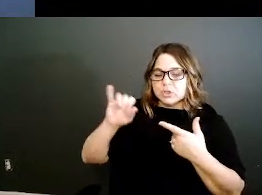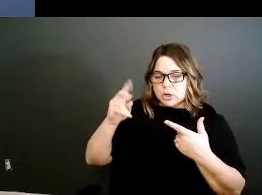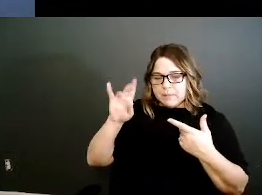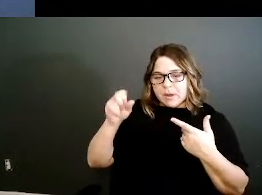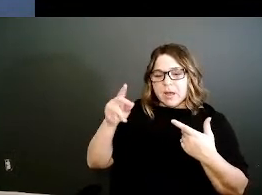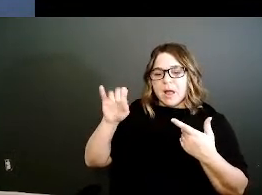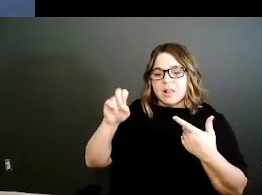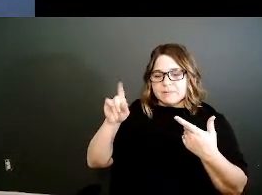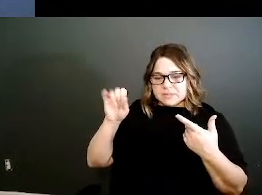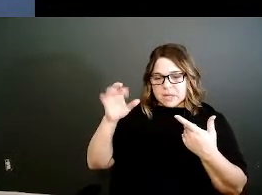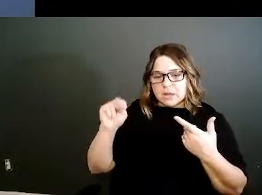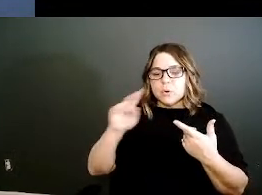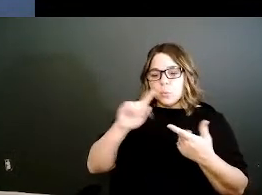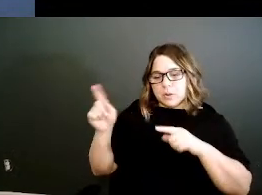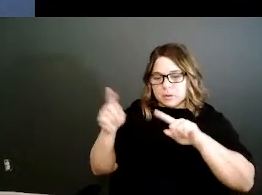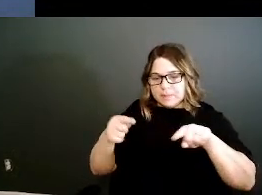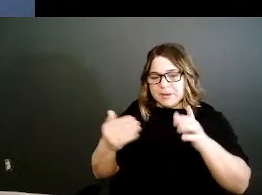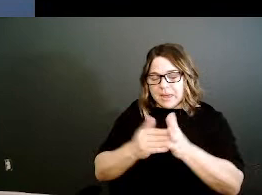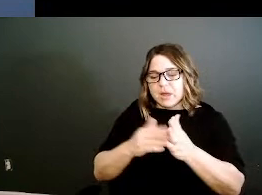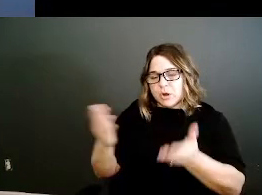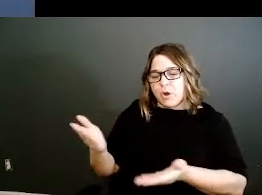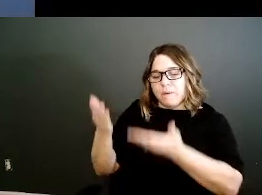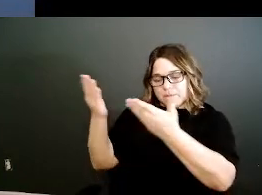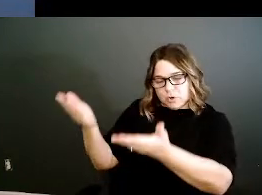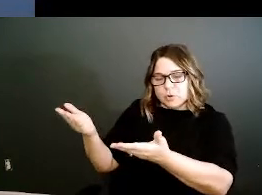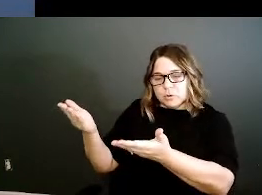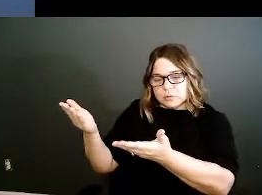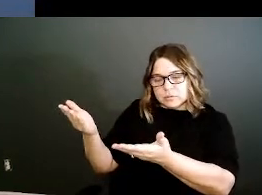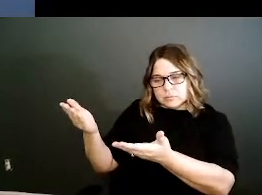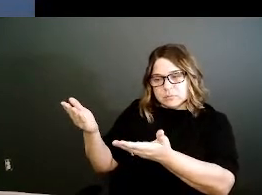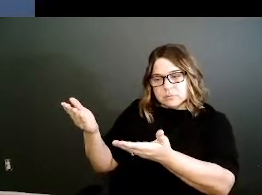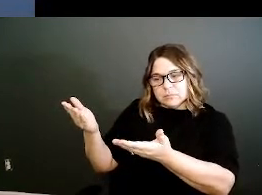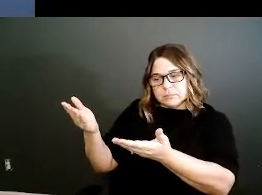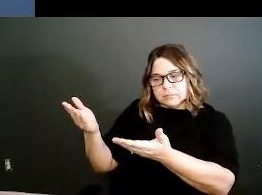SPEAKER WOULD LIKE TO CONTACT THEIR COUNCIL OFFICES IN WARD 8 OR WARD 5.